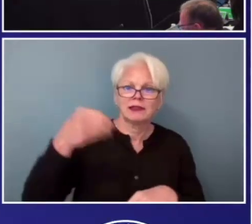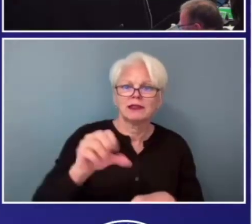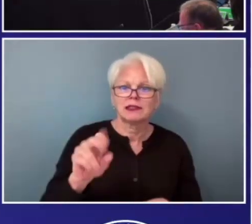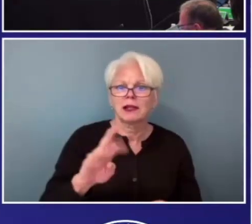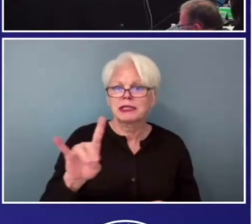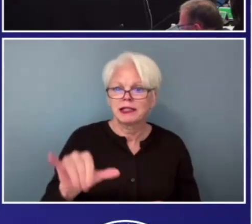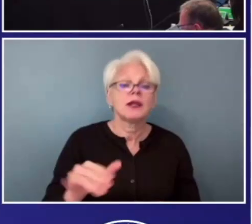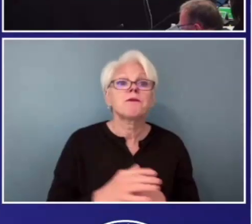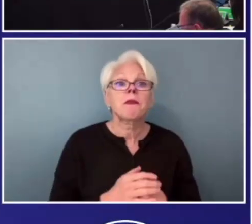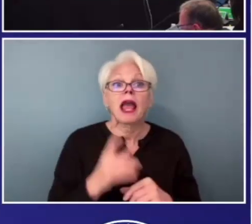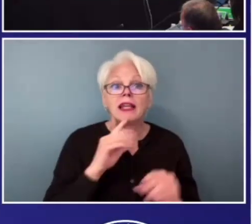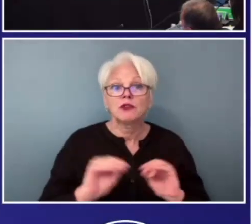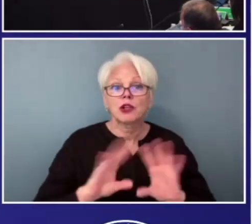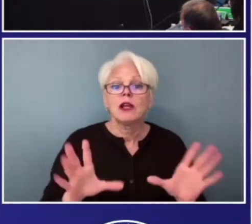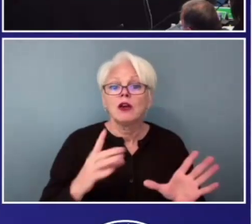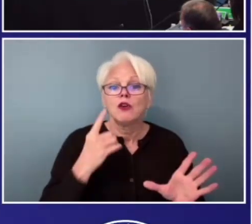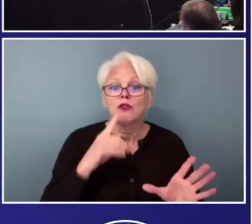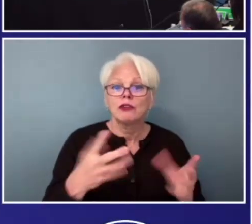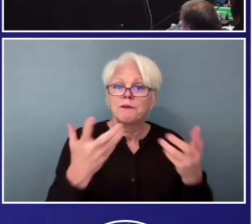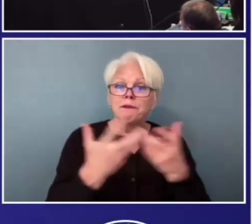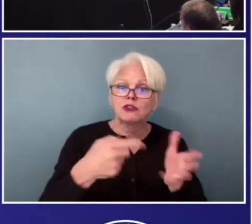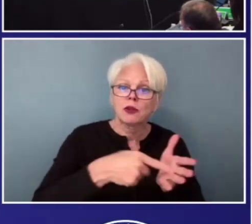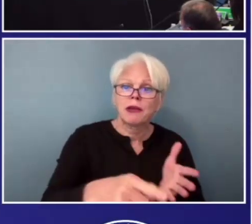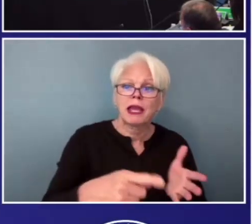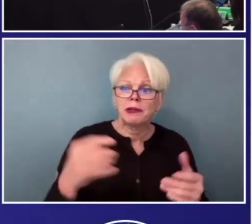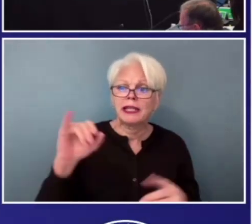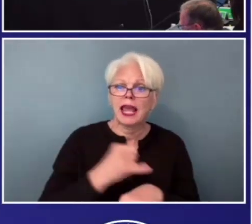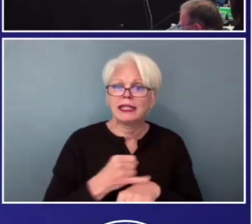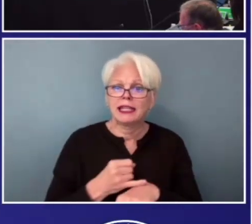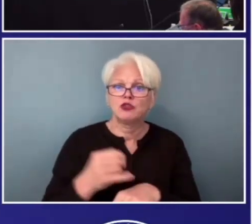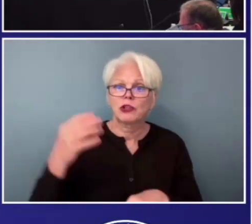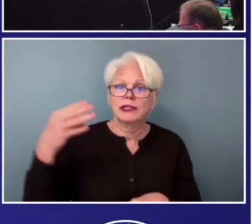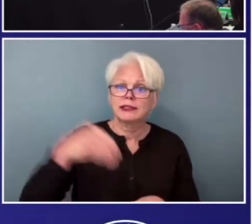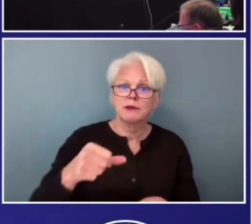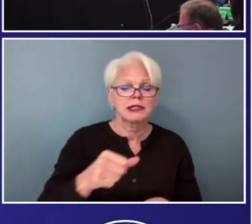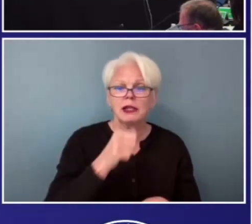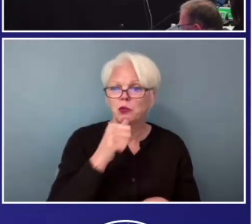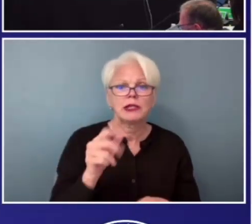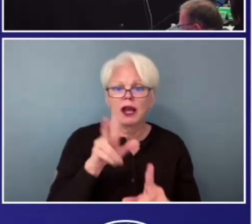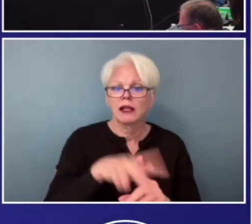the matching payment and interest subsidy would not be applicable. It is only the counting of the forgiveness